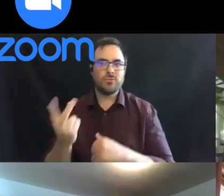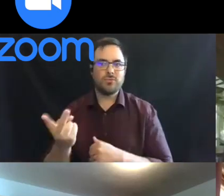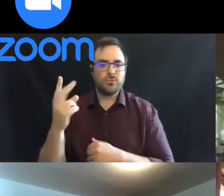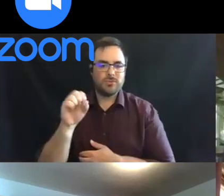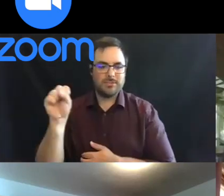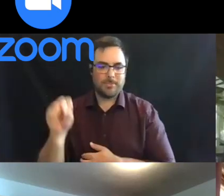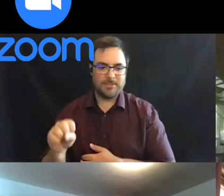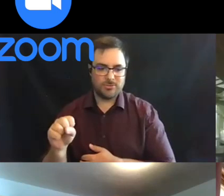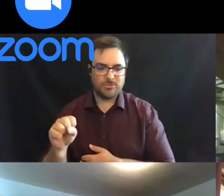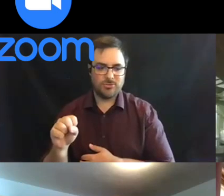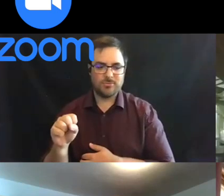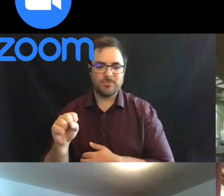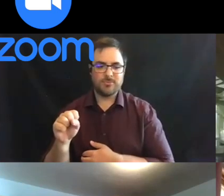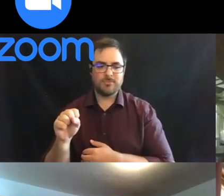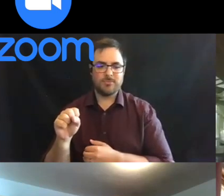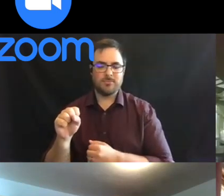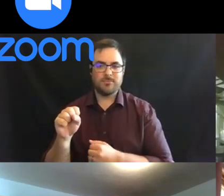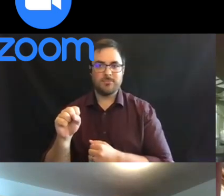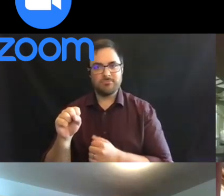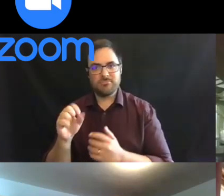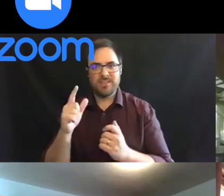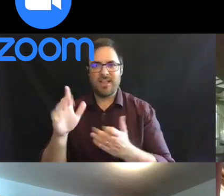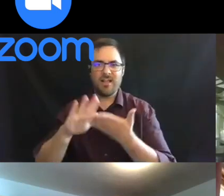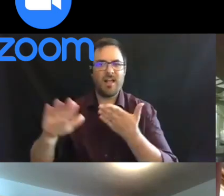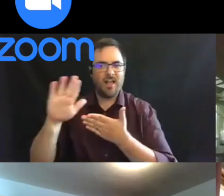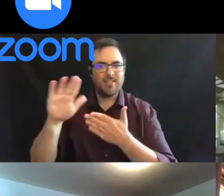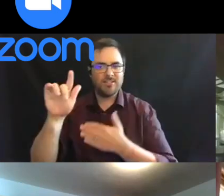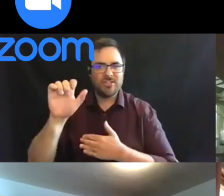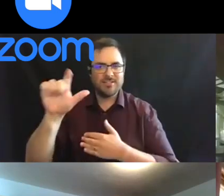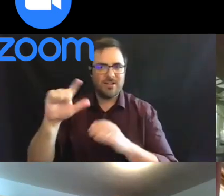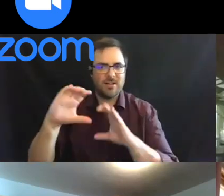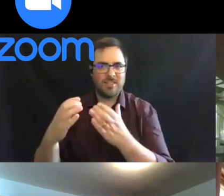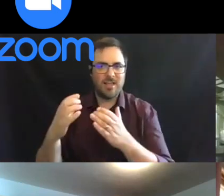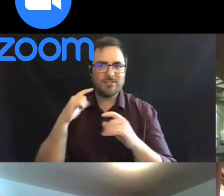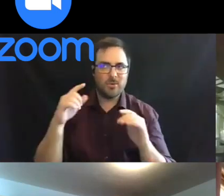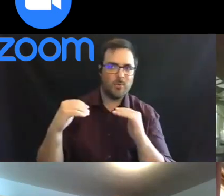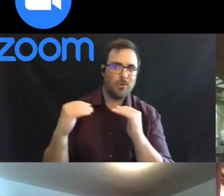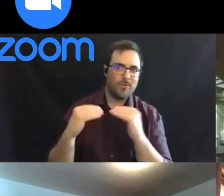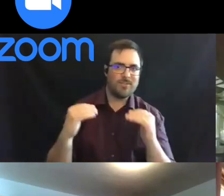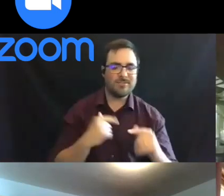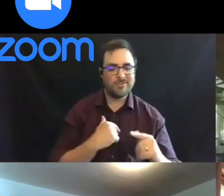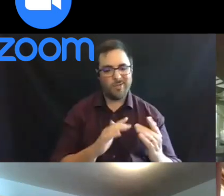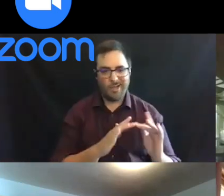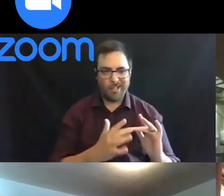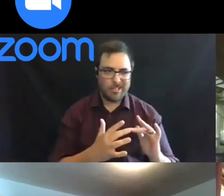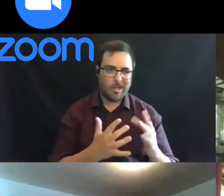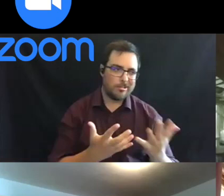like a college ASL class as my understanding. So I know online isn't always the best way to